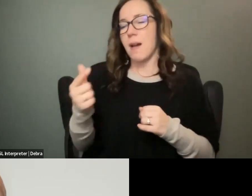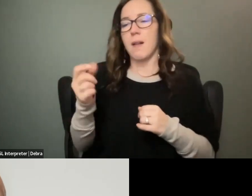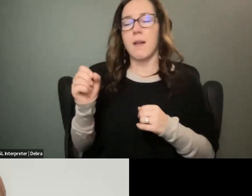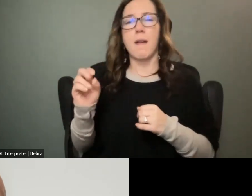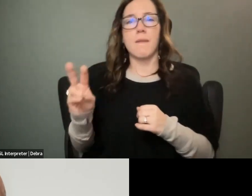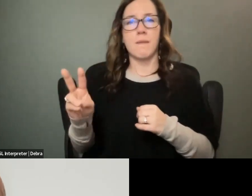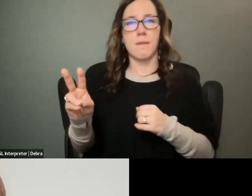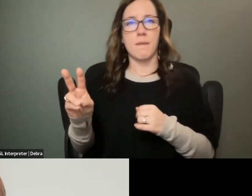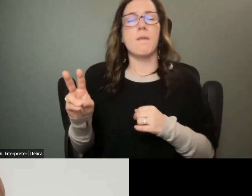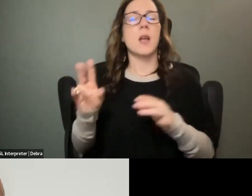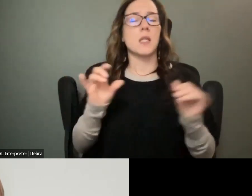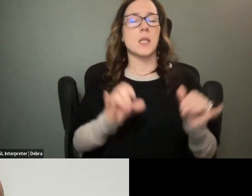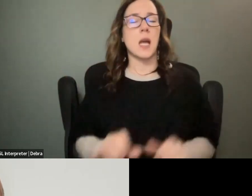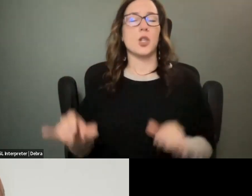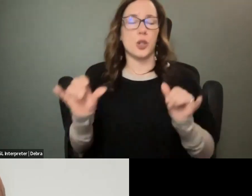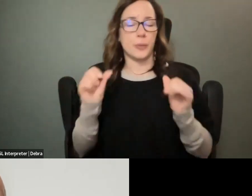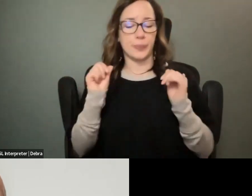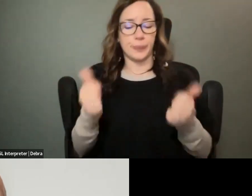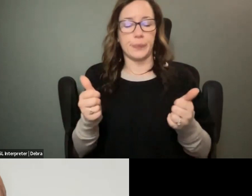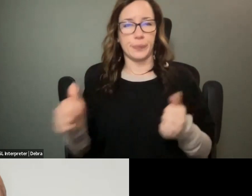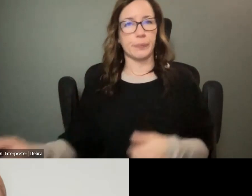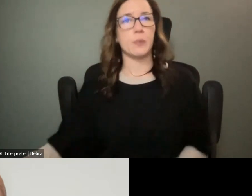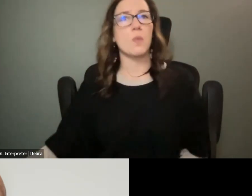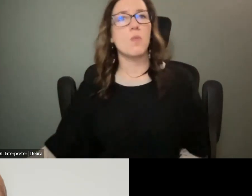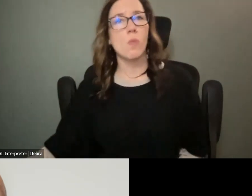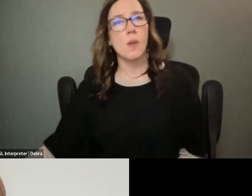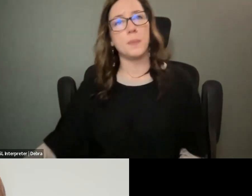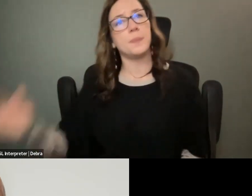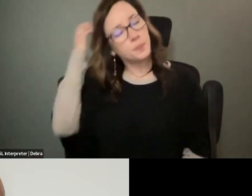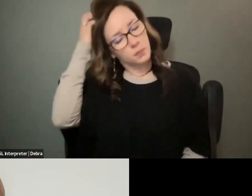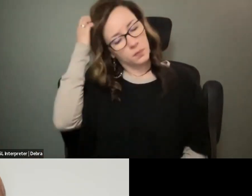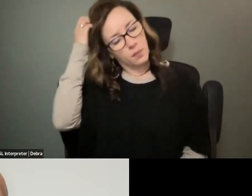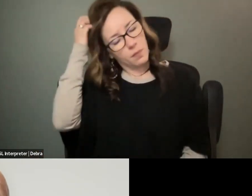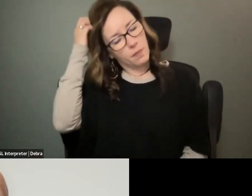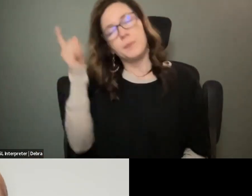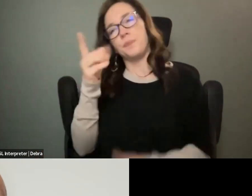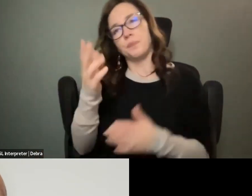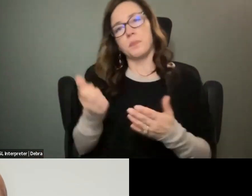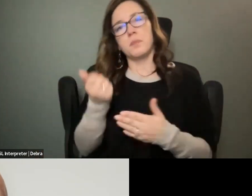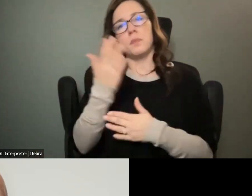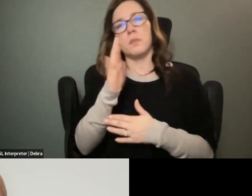standard okay perfect yeah so grants.gov is the place where you want to submit